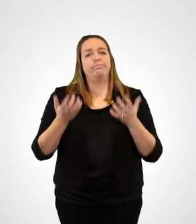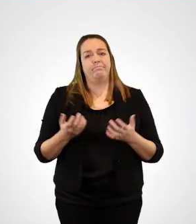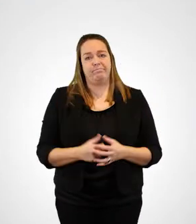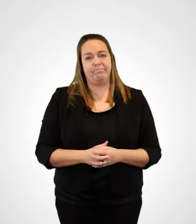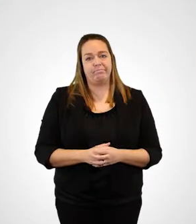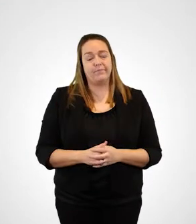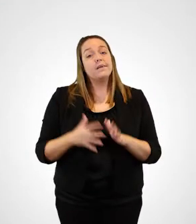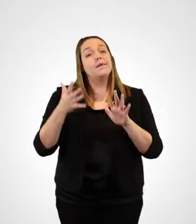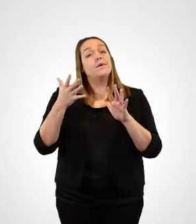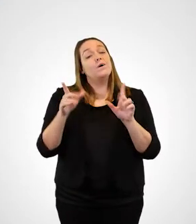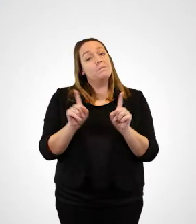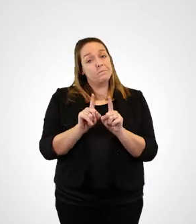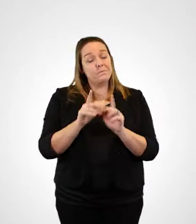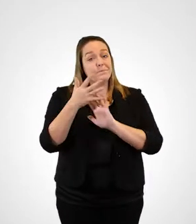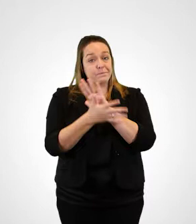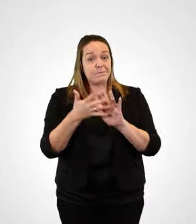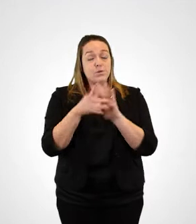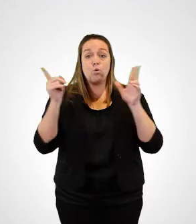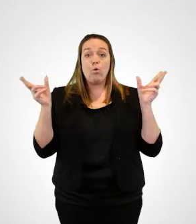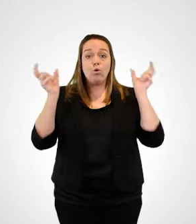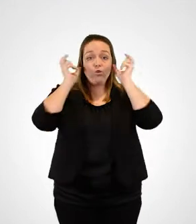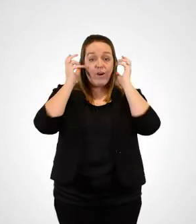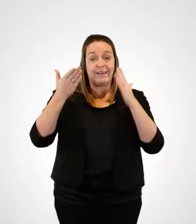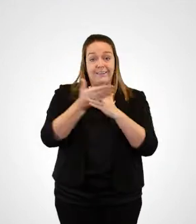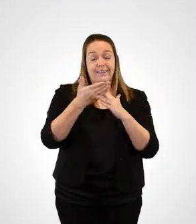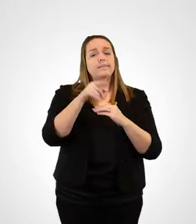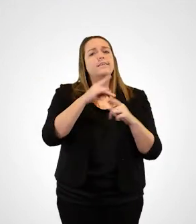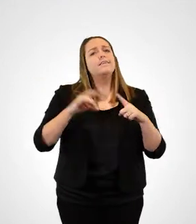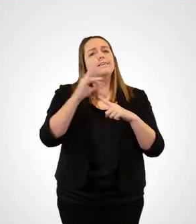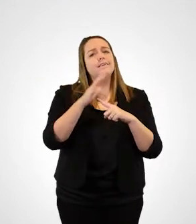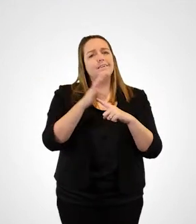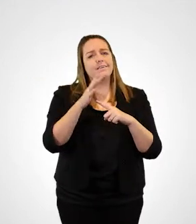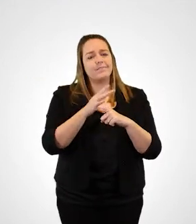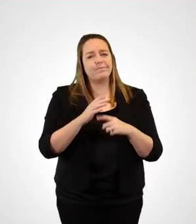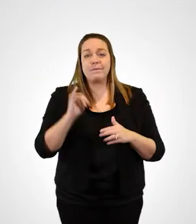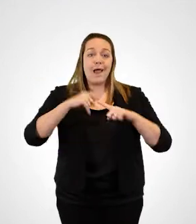That being said, auditory access is key, and we may be preaching to the choir here,